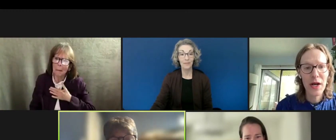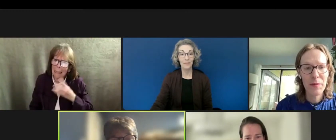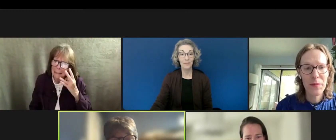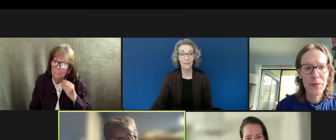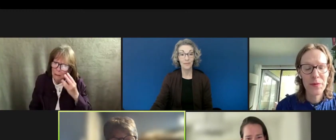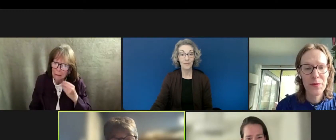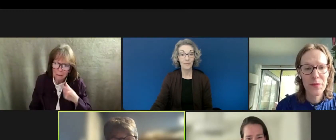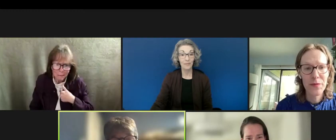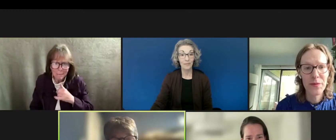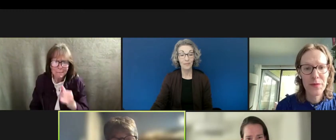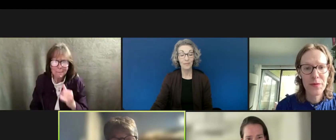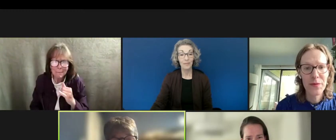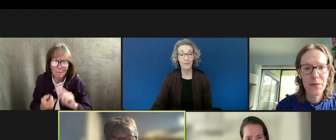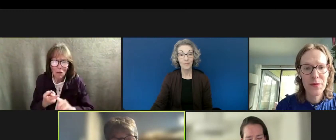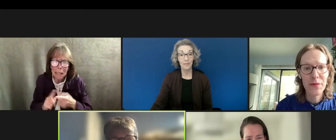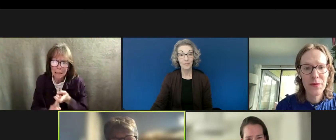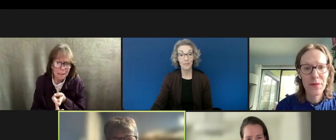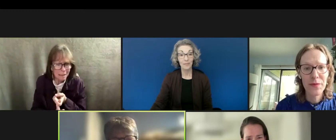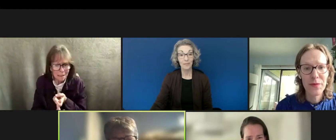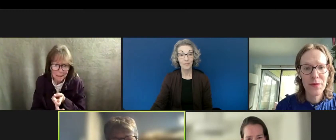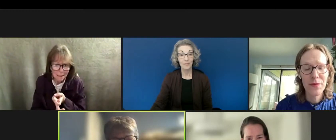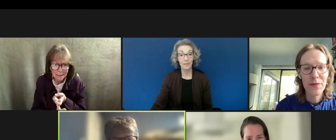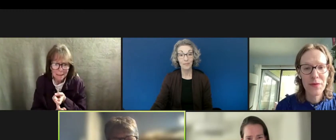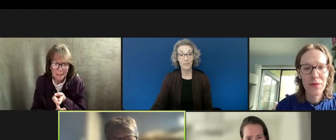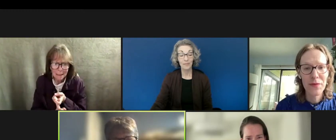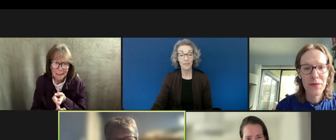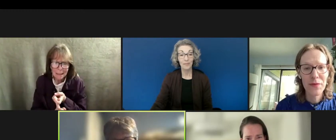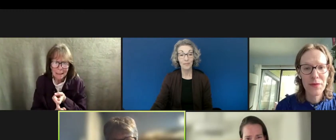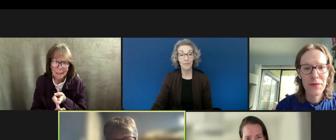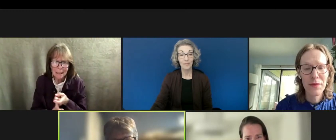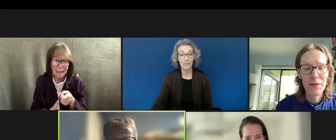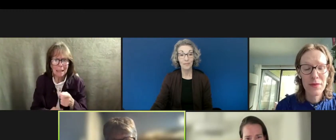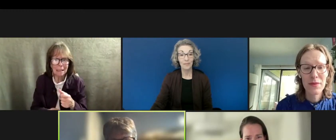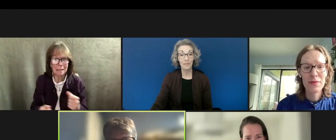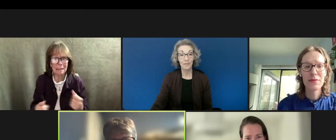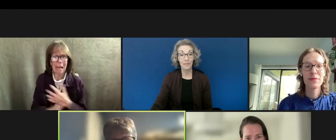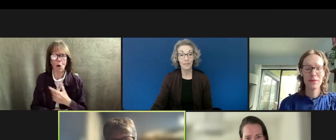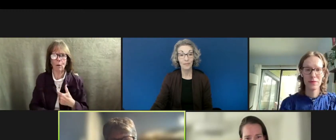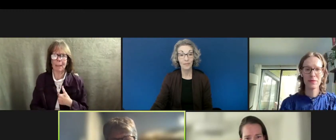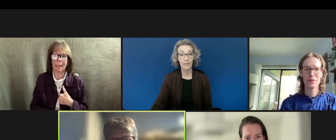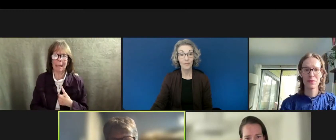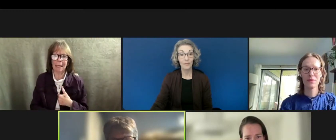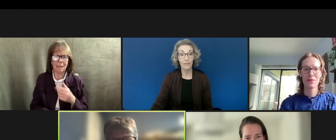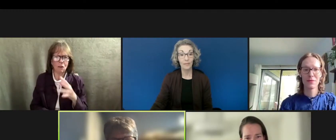And she really scared me thinking about changing a career path,